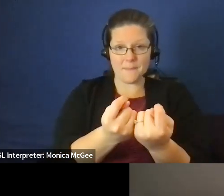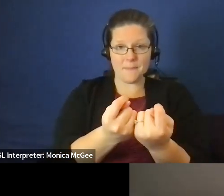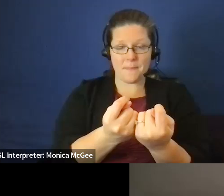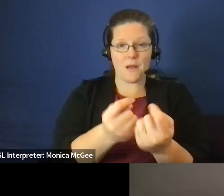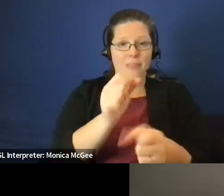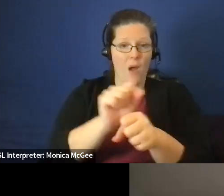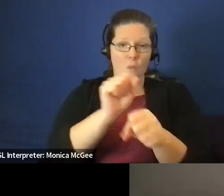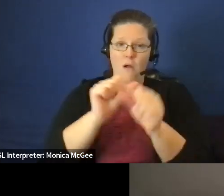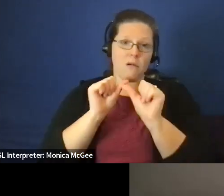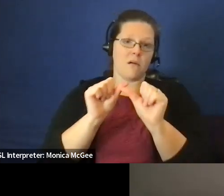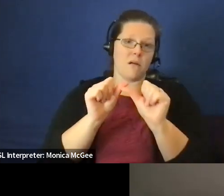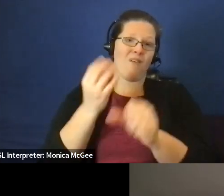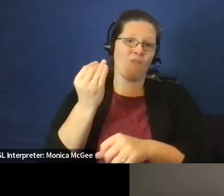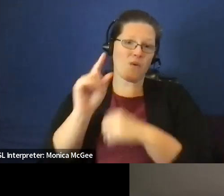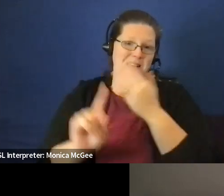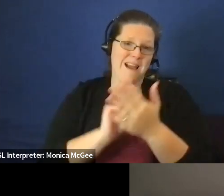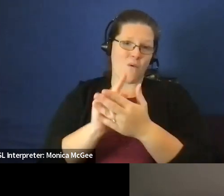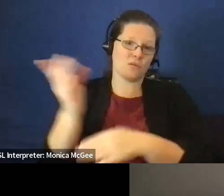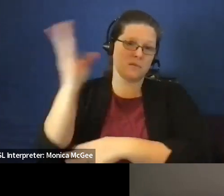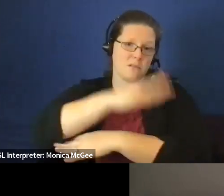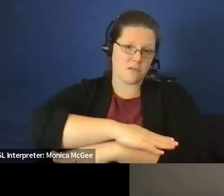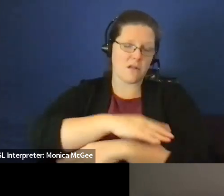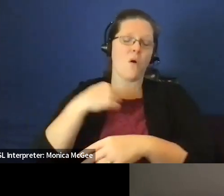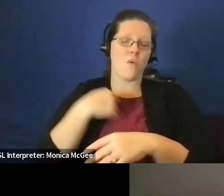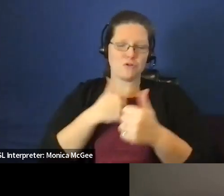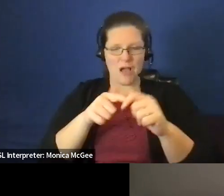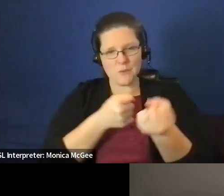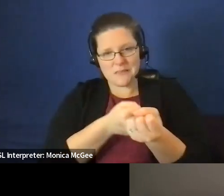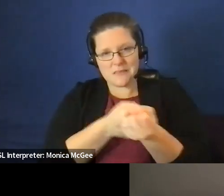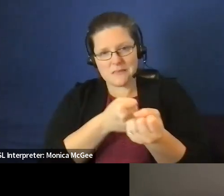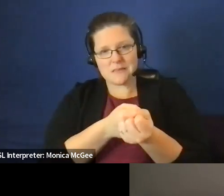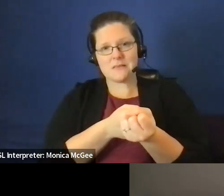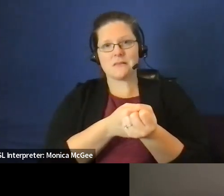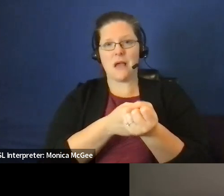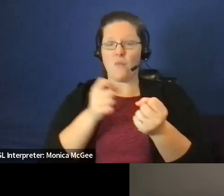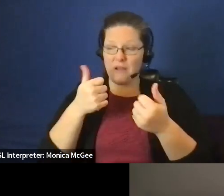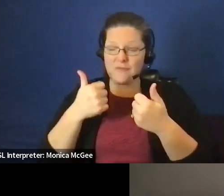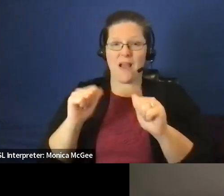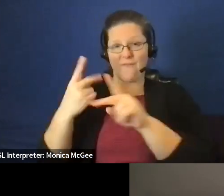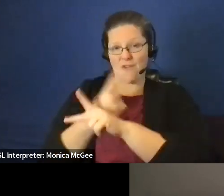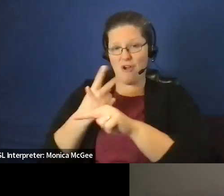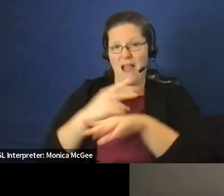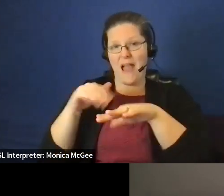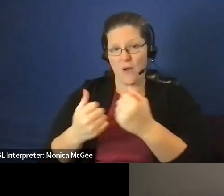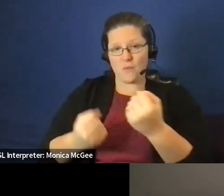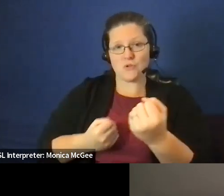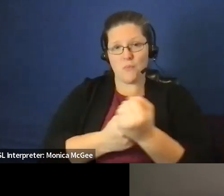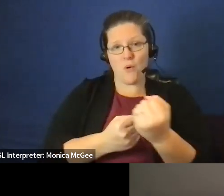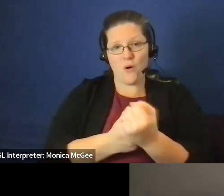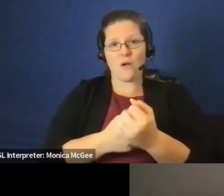solutions and there are some things that I can do for a team that are